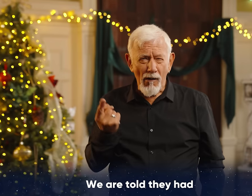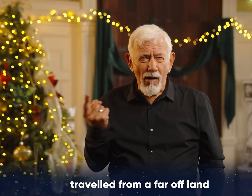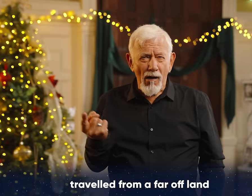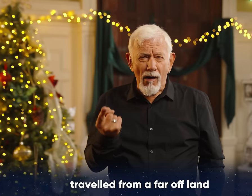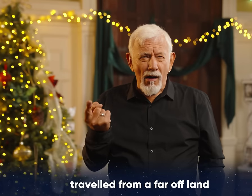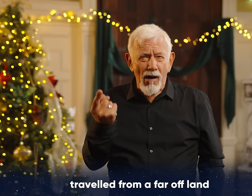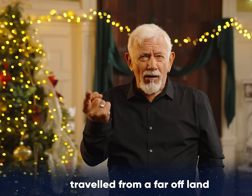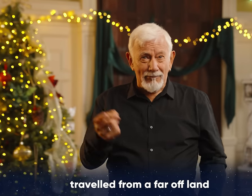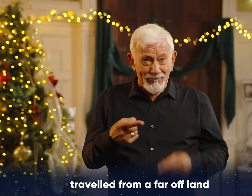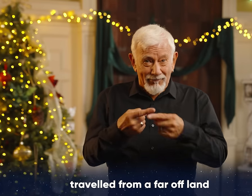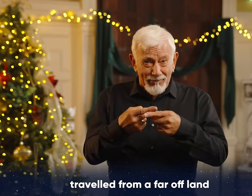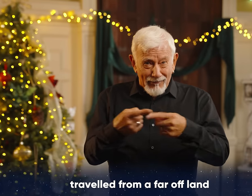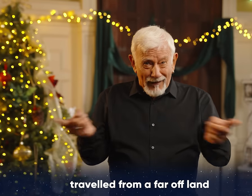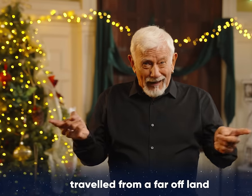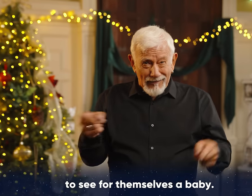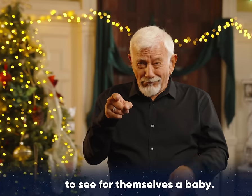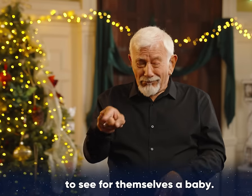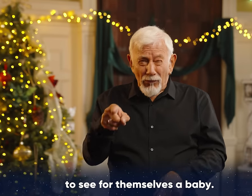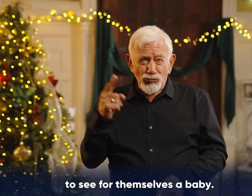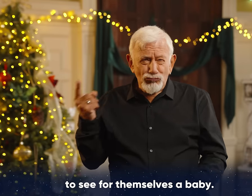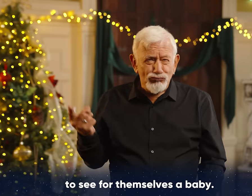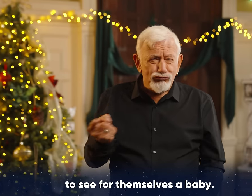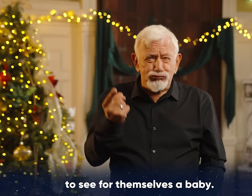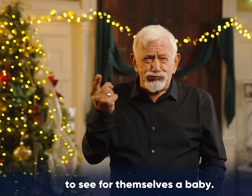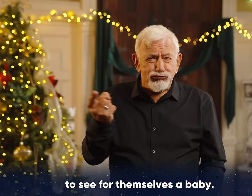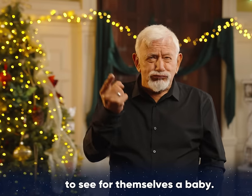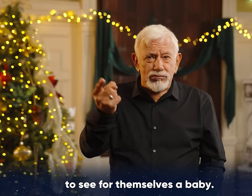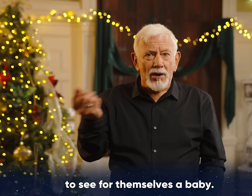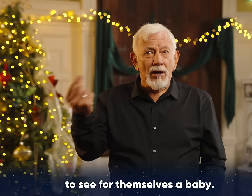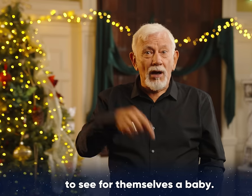travelled from a far off land. to see for themselves a baby.